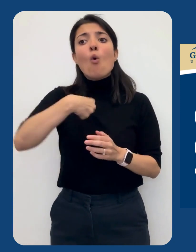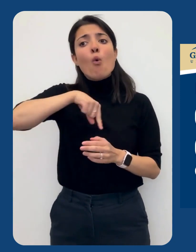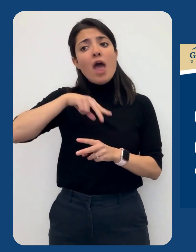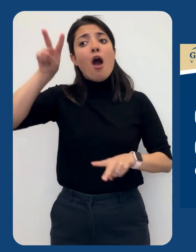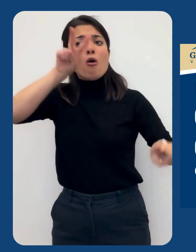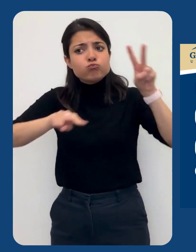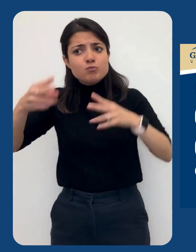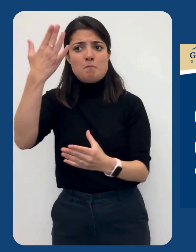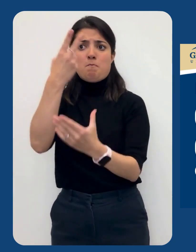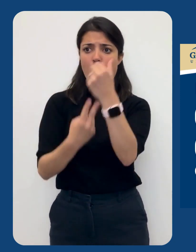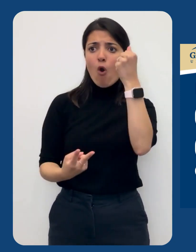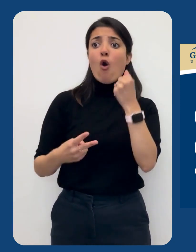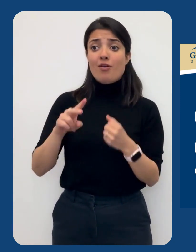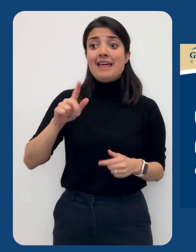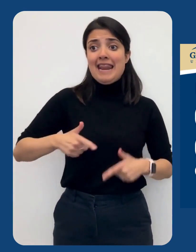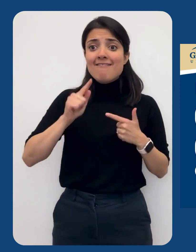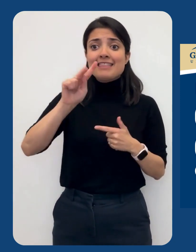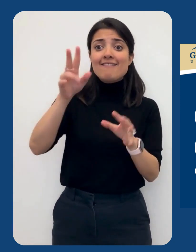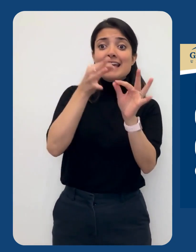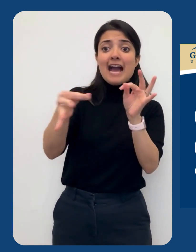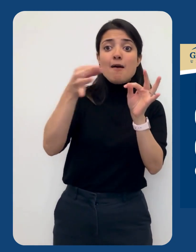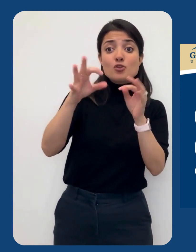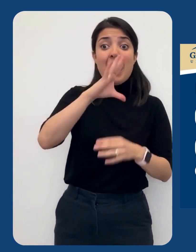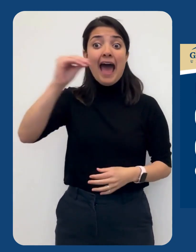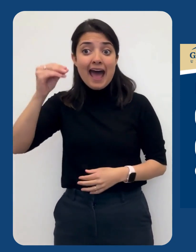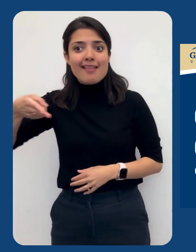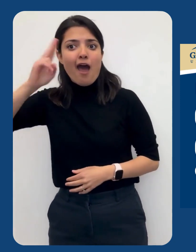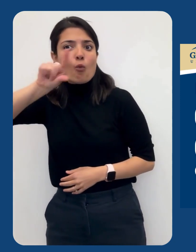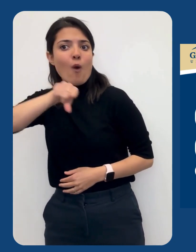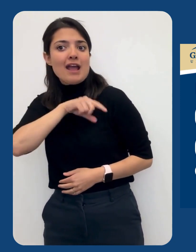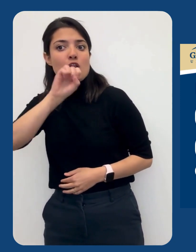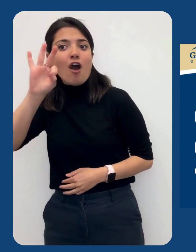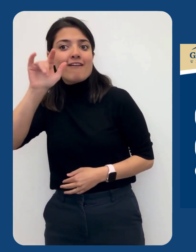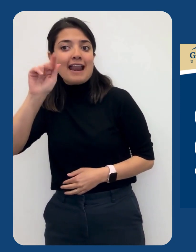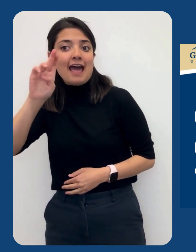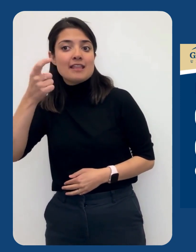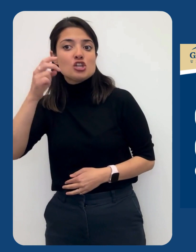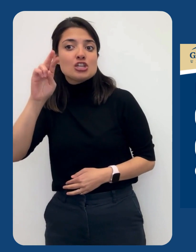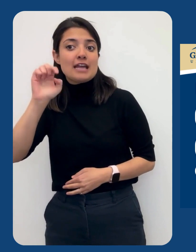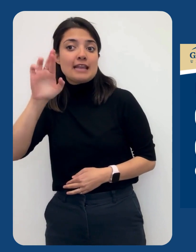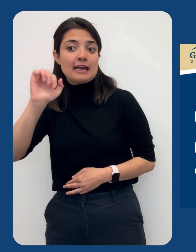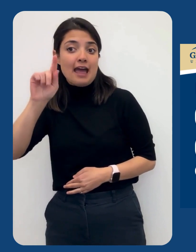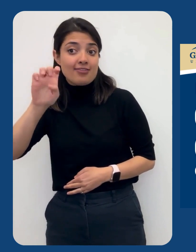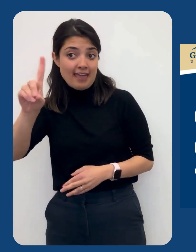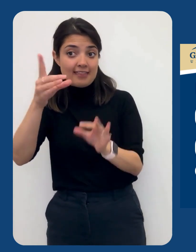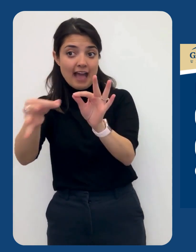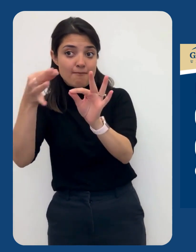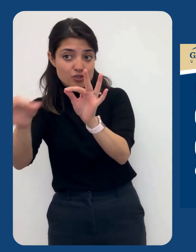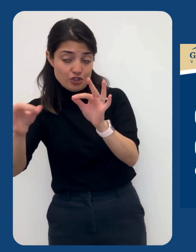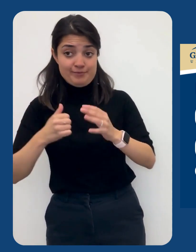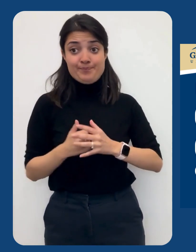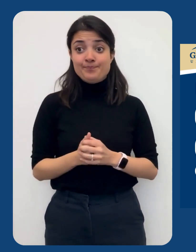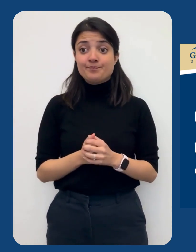We look at both live TV captions and high-quality offline-generated captions.